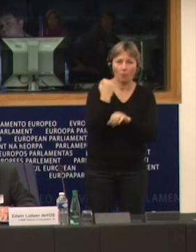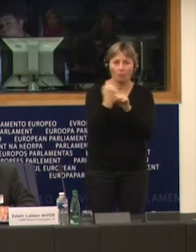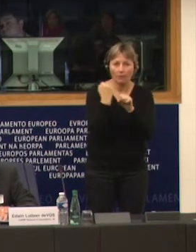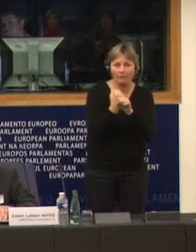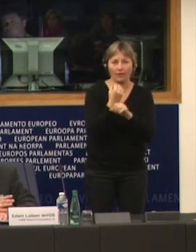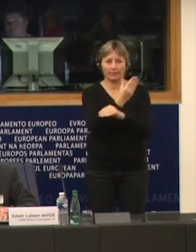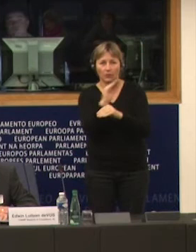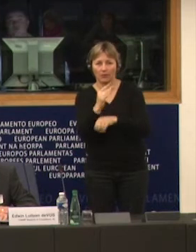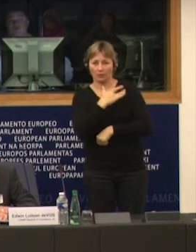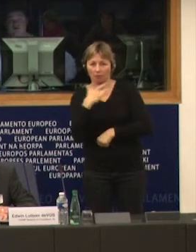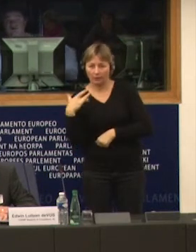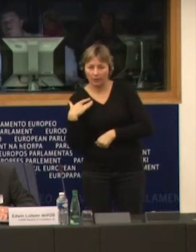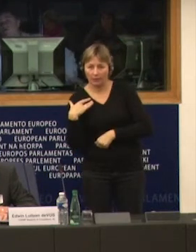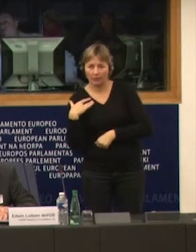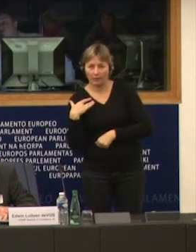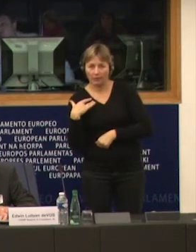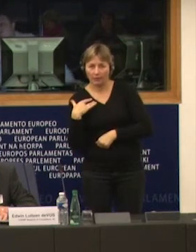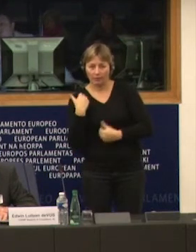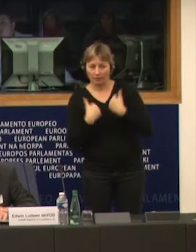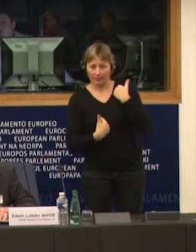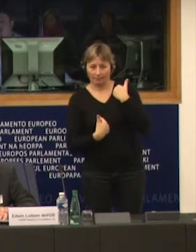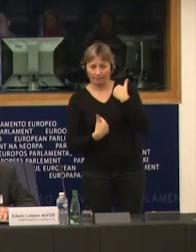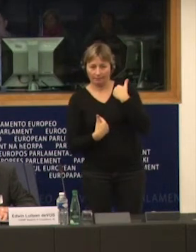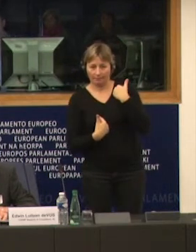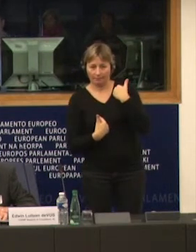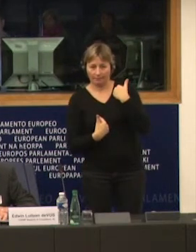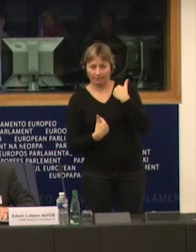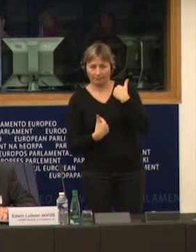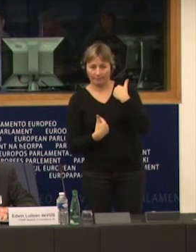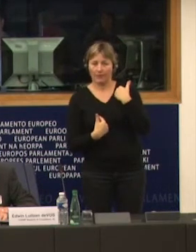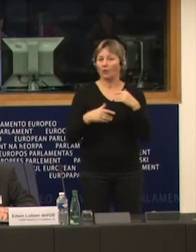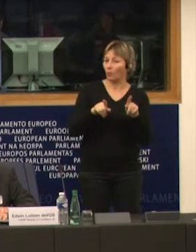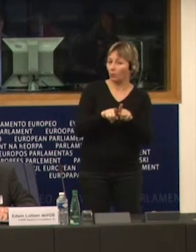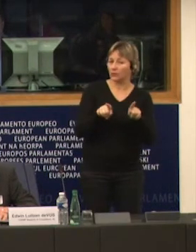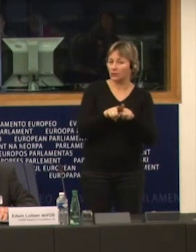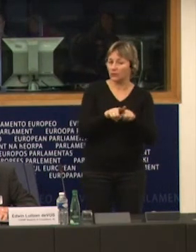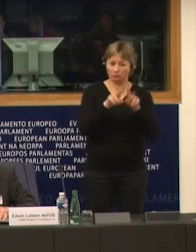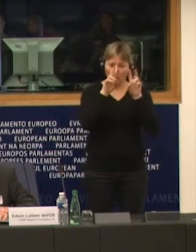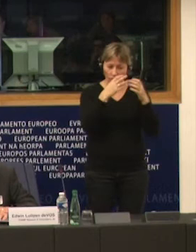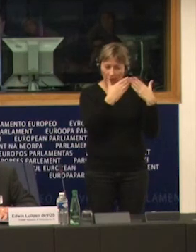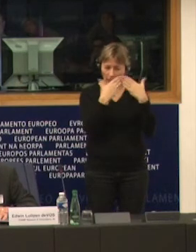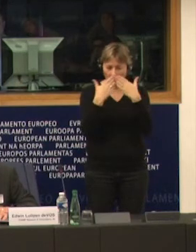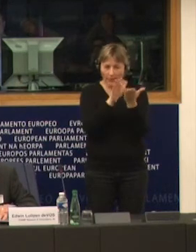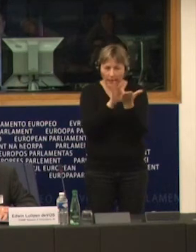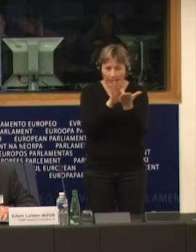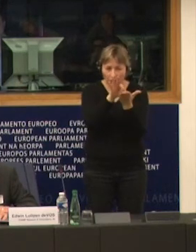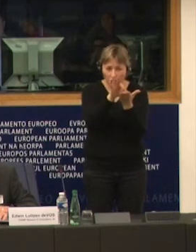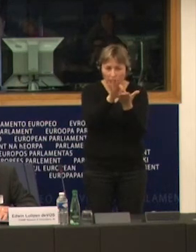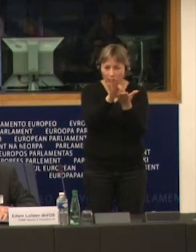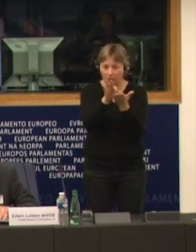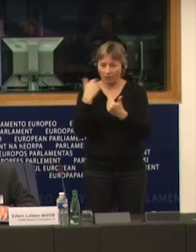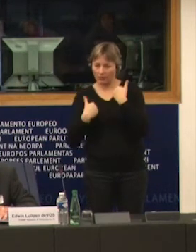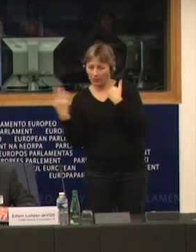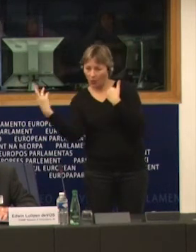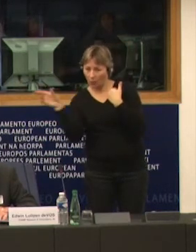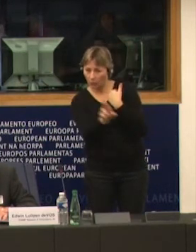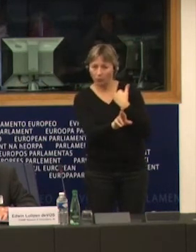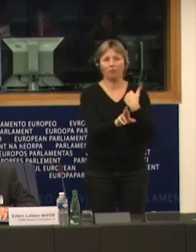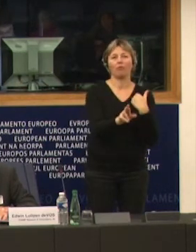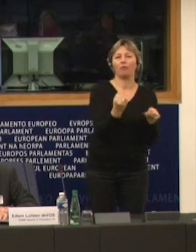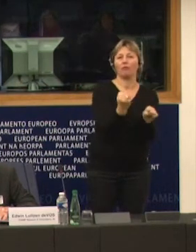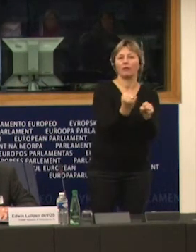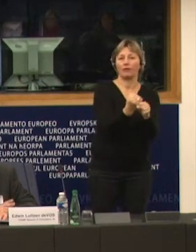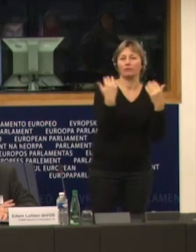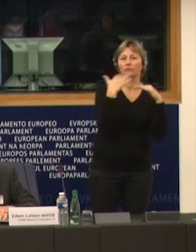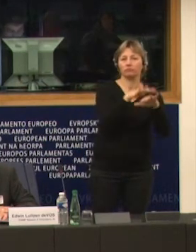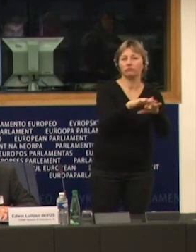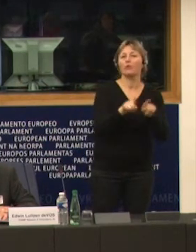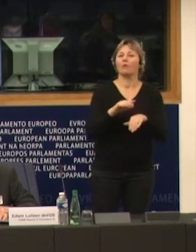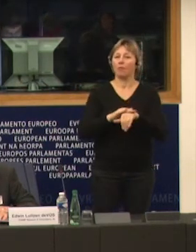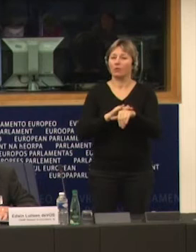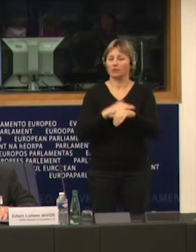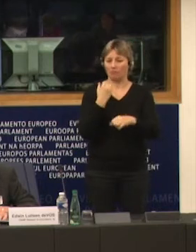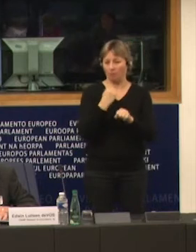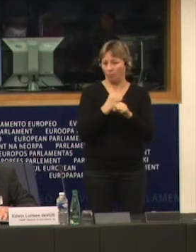Also do research on return to work strategies. Effects of labour market policies. And member of groups of disability.